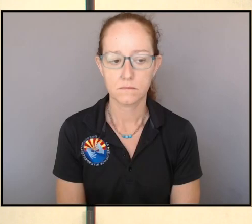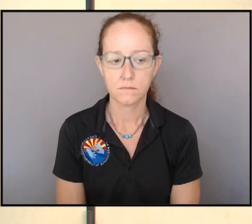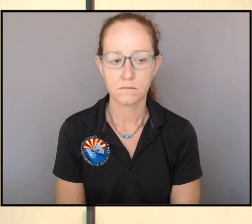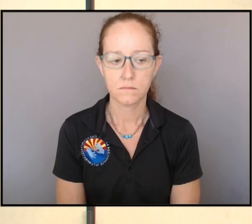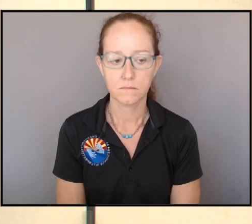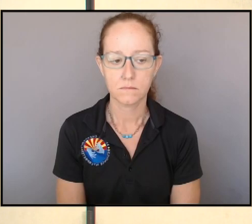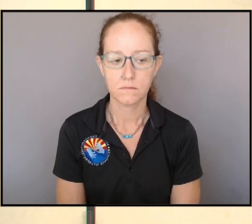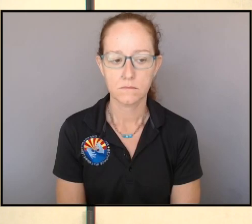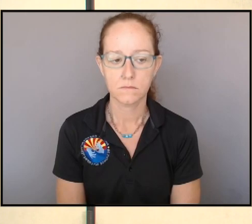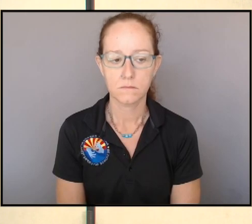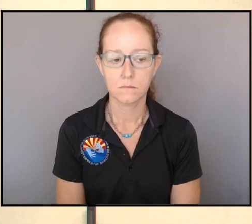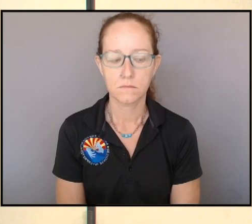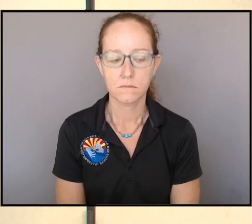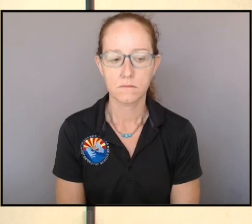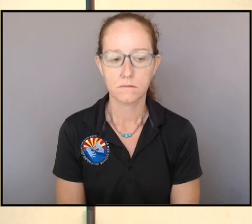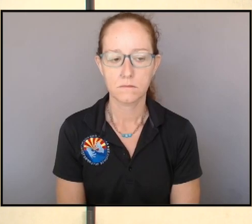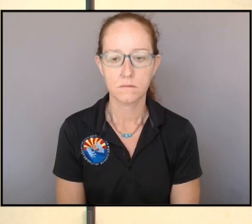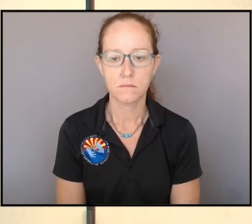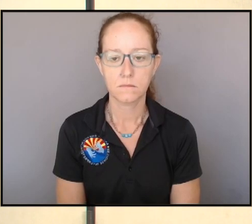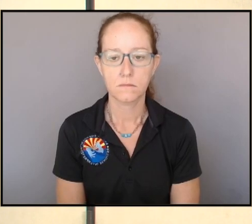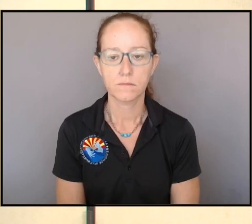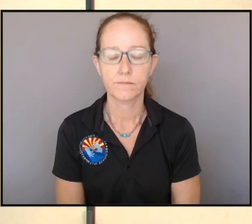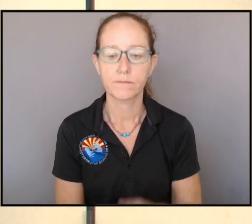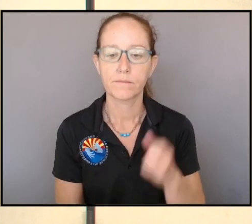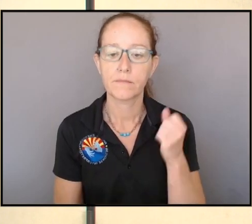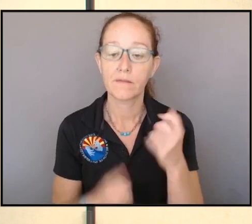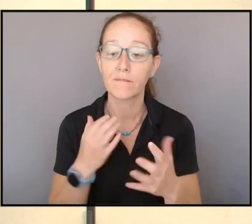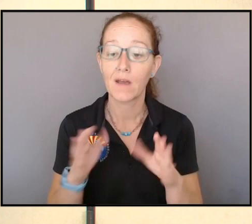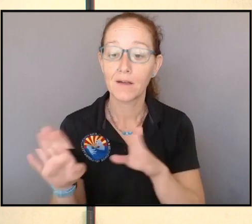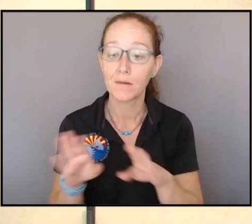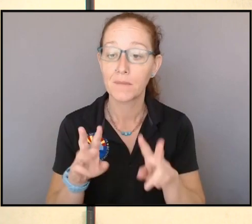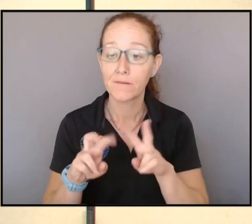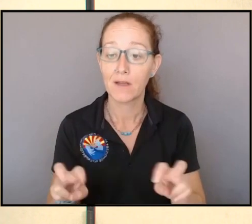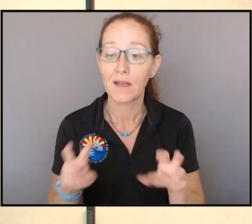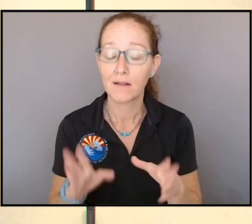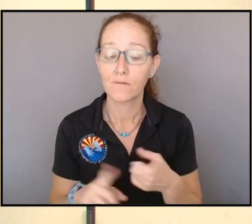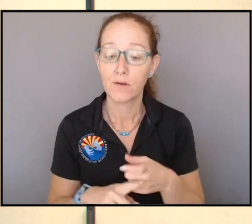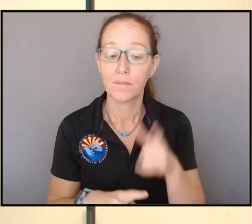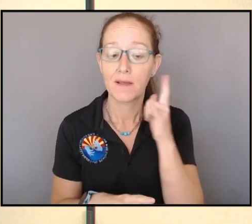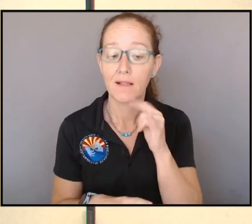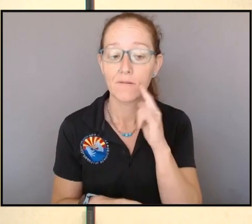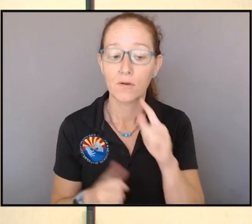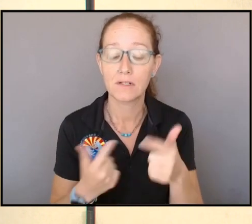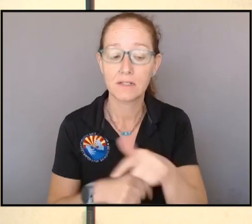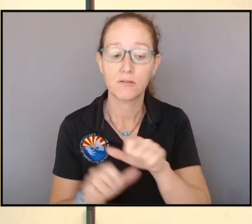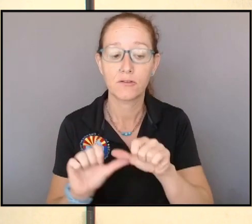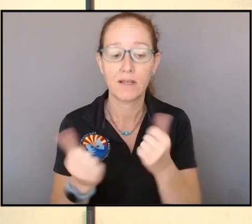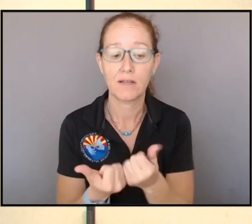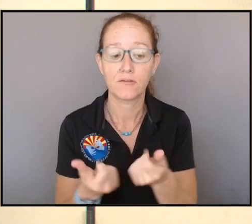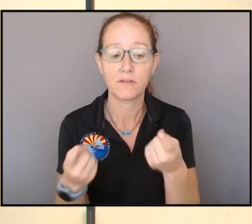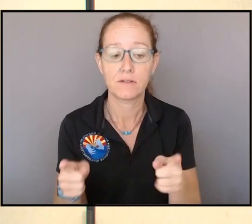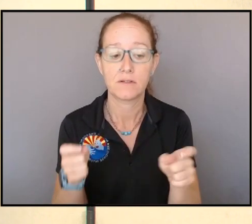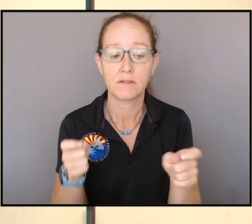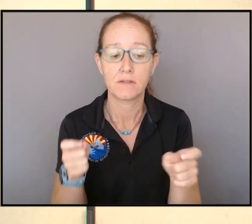Dennis Burns, Fire Behavior Analyst with California Inter Agency Incident Management Team 2 with your May 21st update